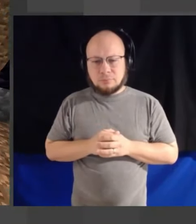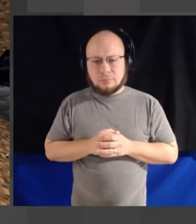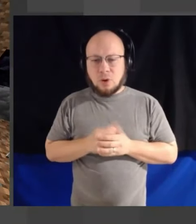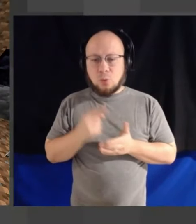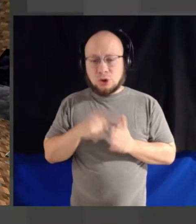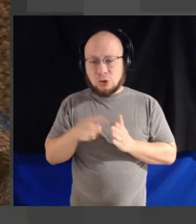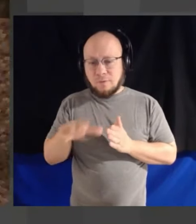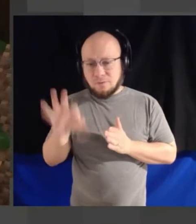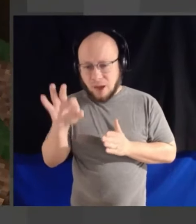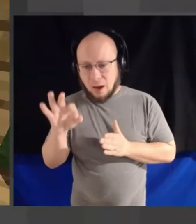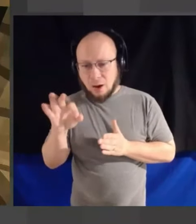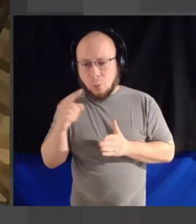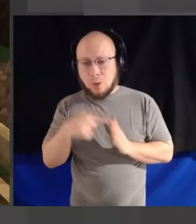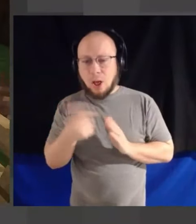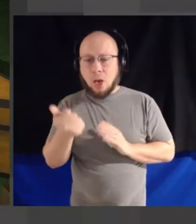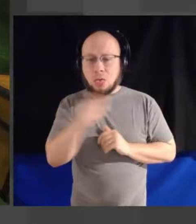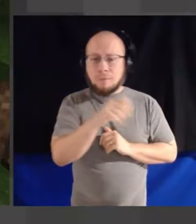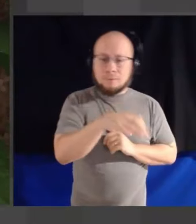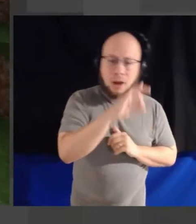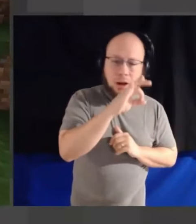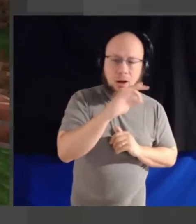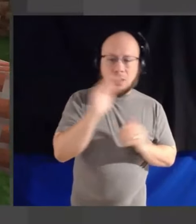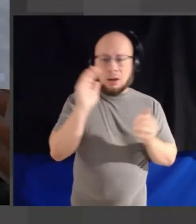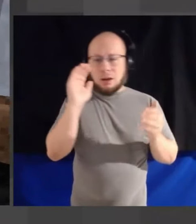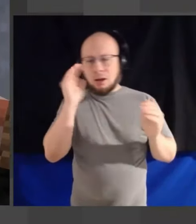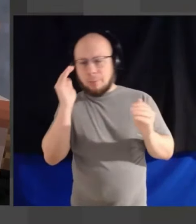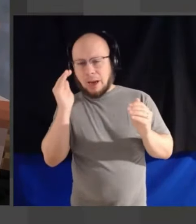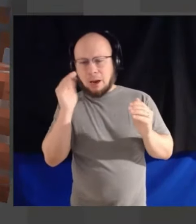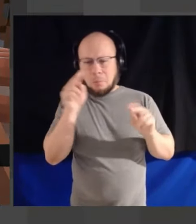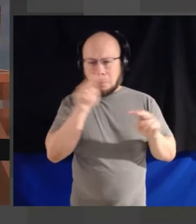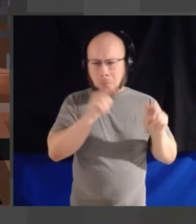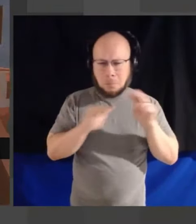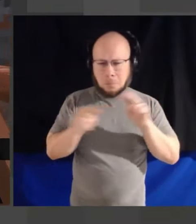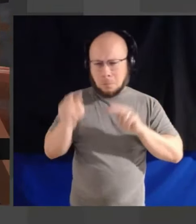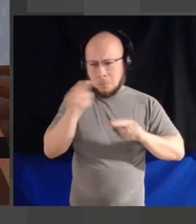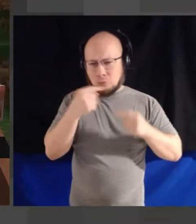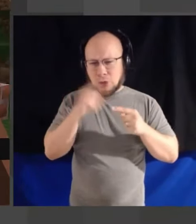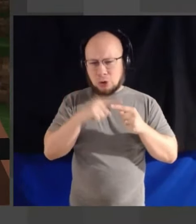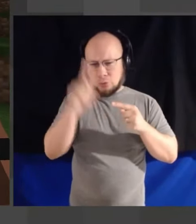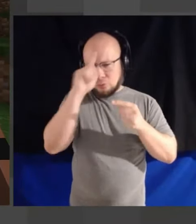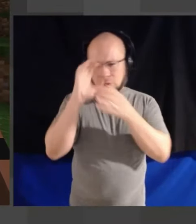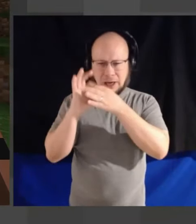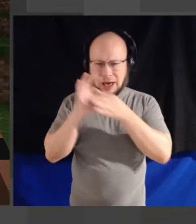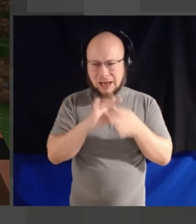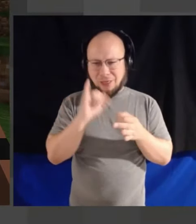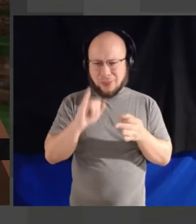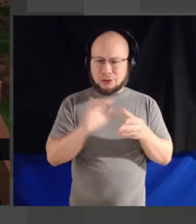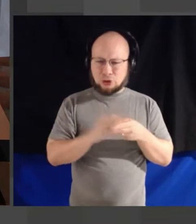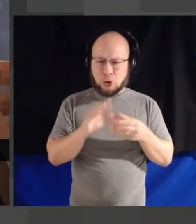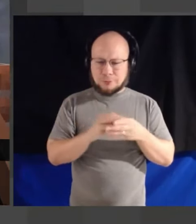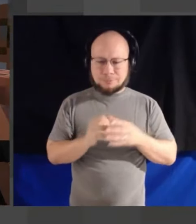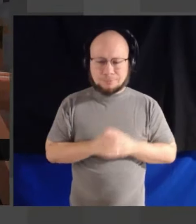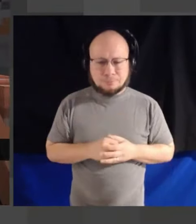AND HE CAN COMPARE WHAT WE FOUND